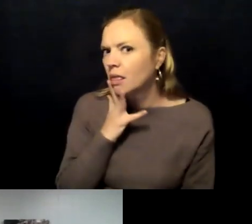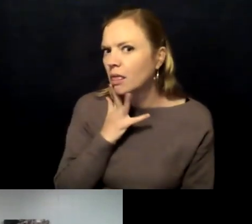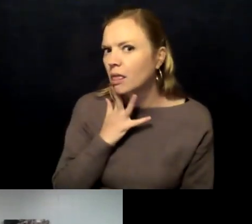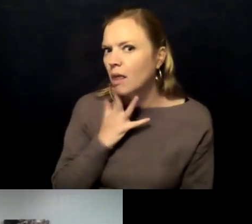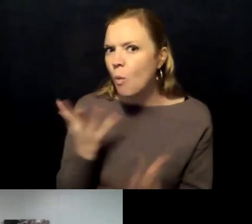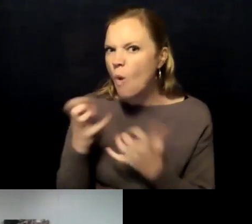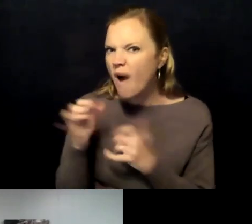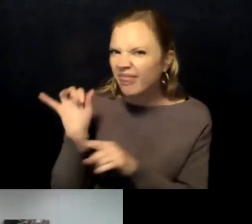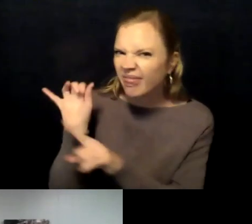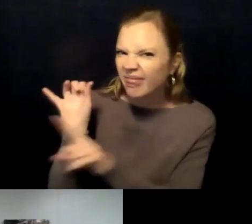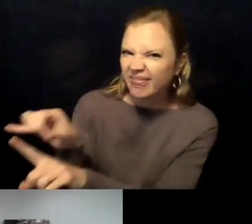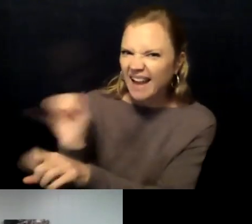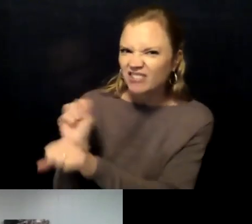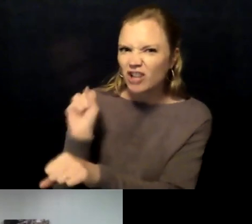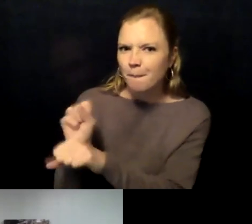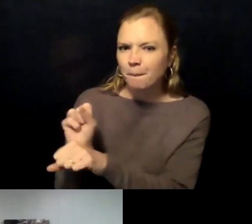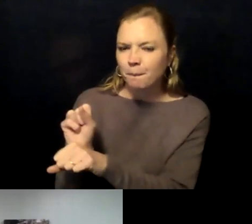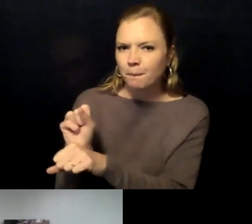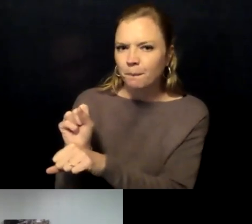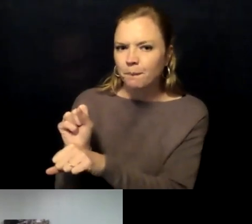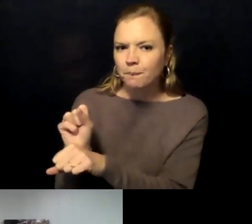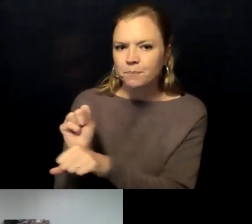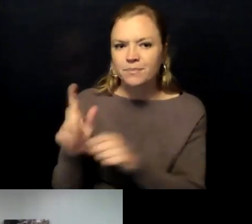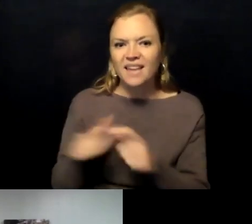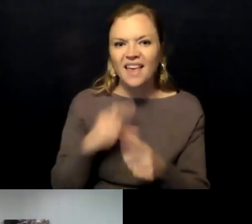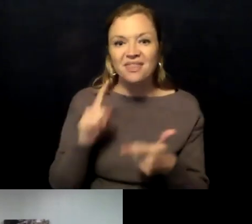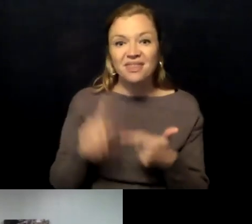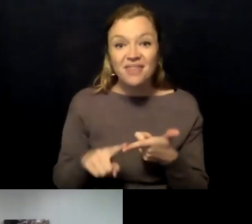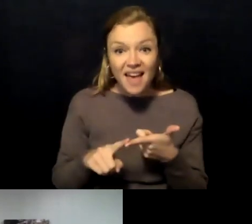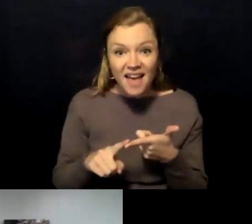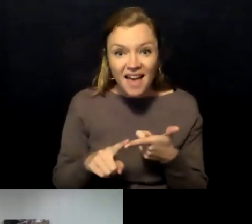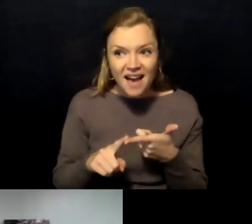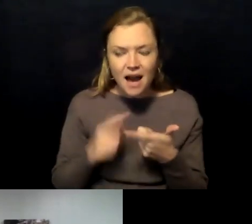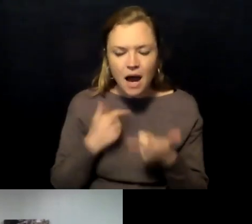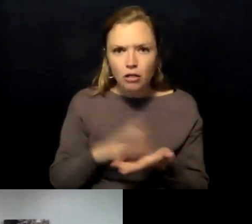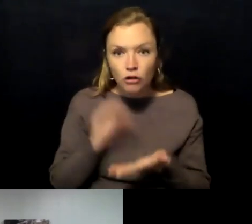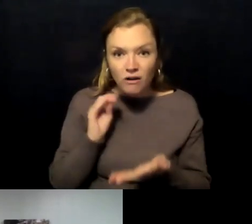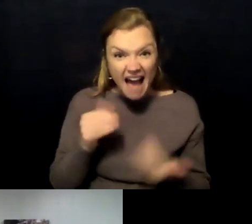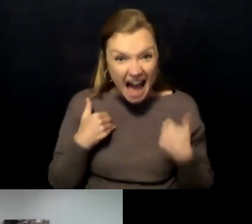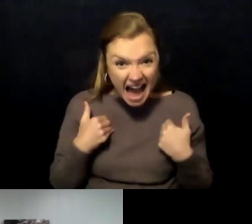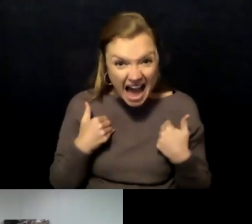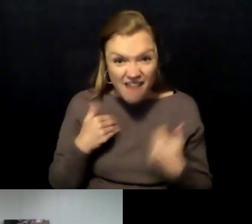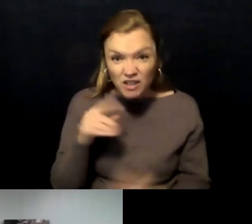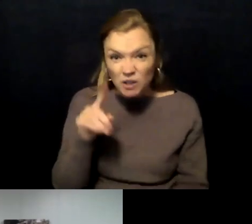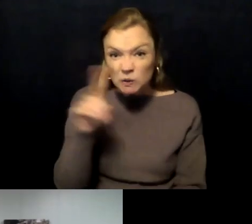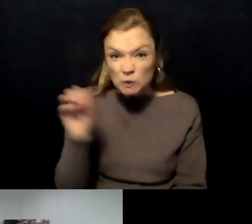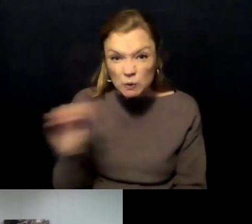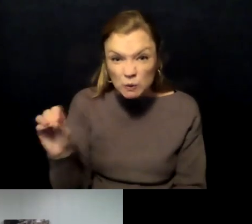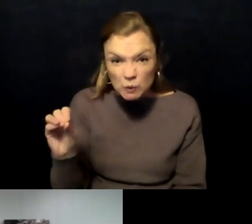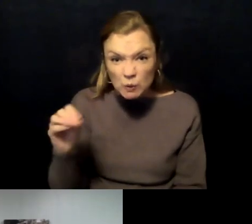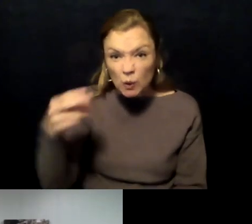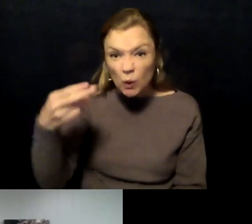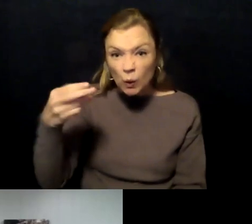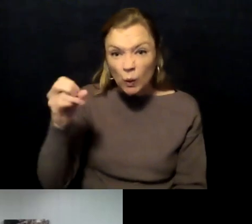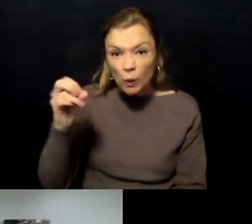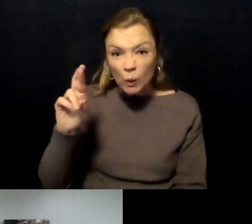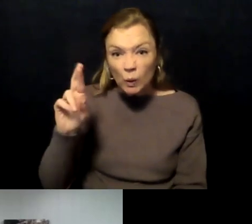idea of zoo horticulture. And I thought, "oh that could be it!"